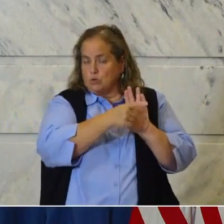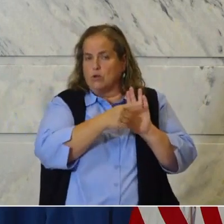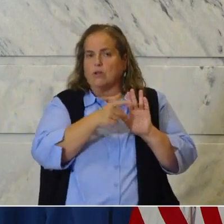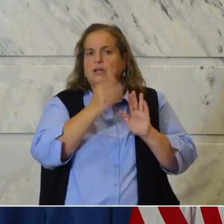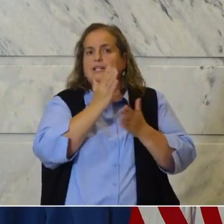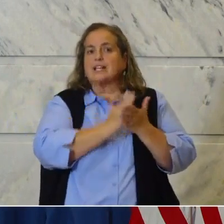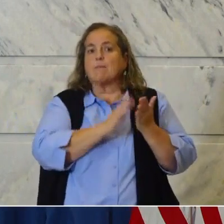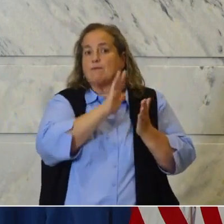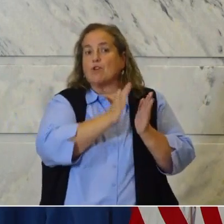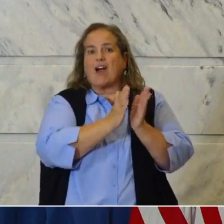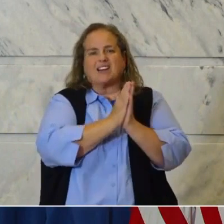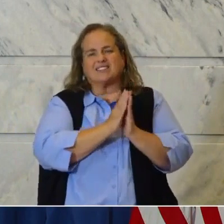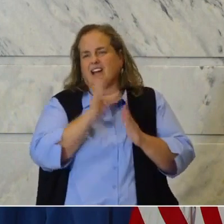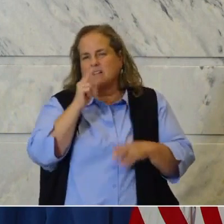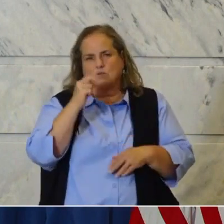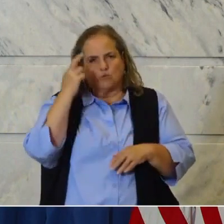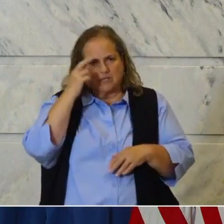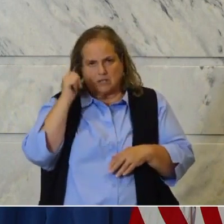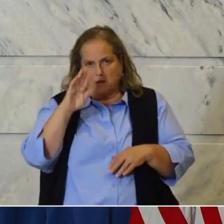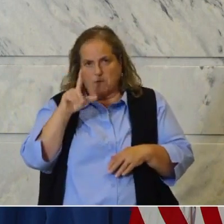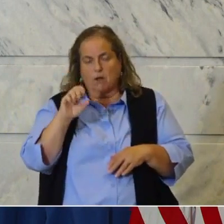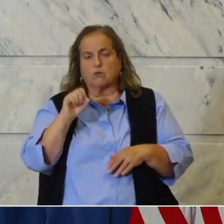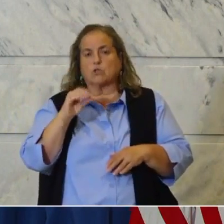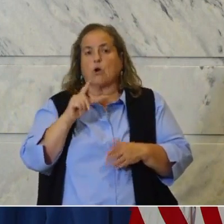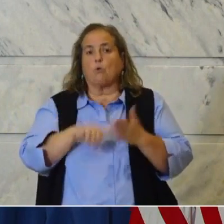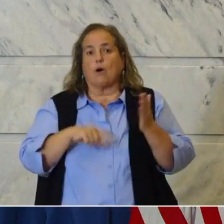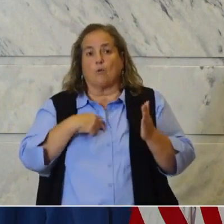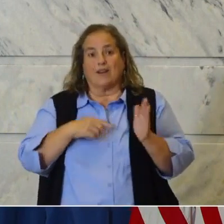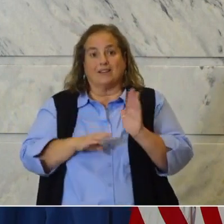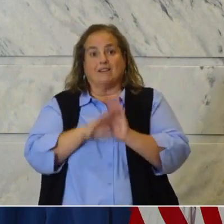unreasonable on, So what we have developed is a plan that moves forward.